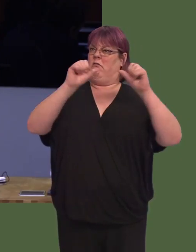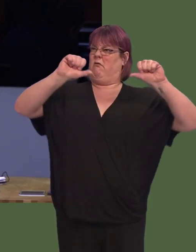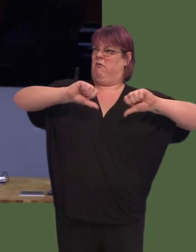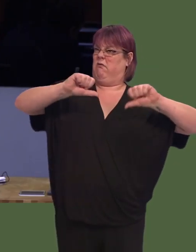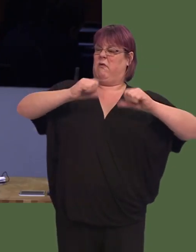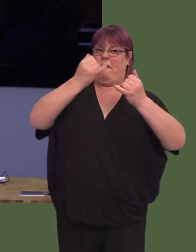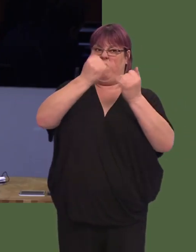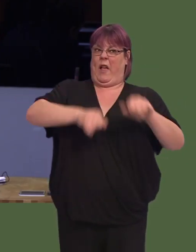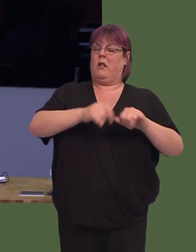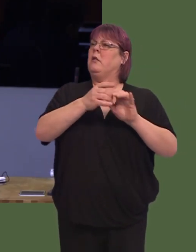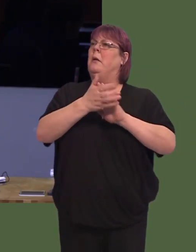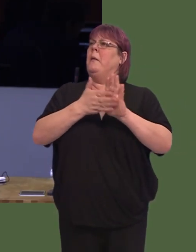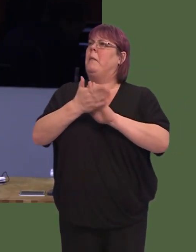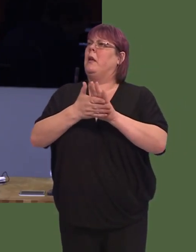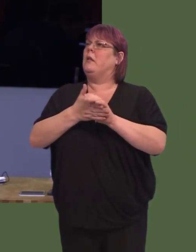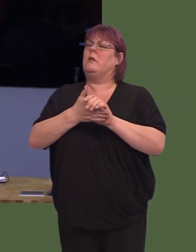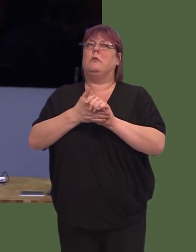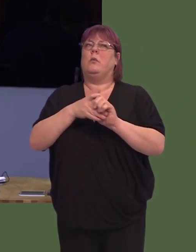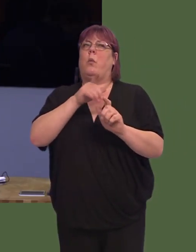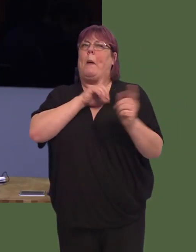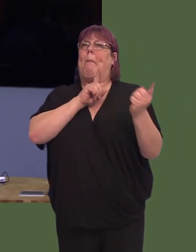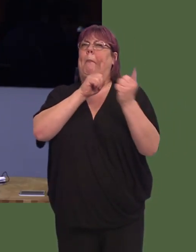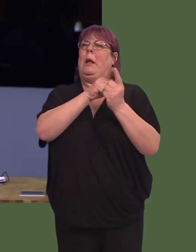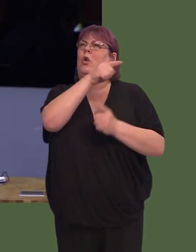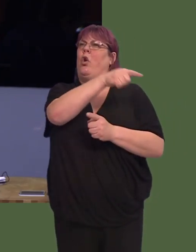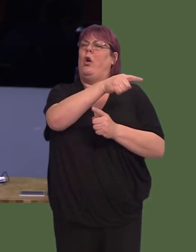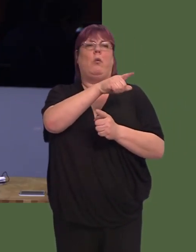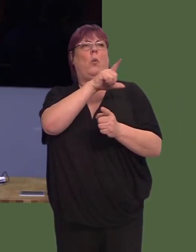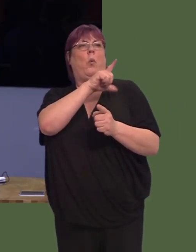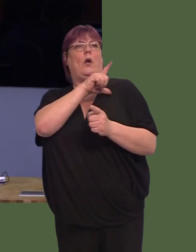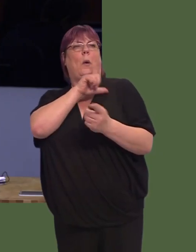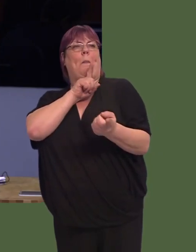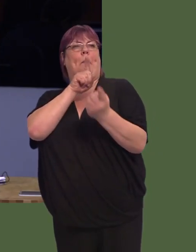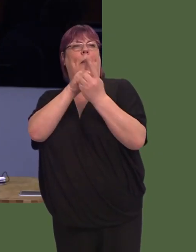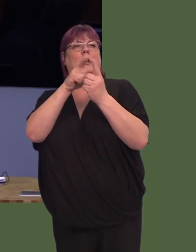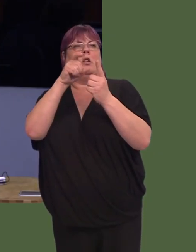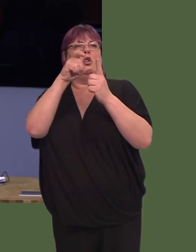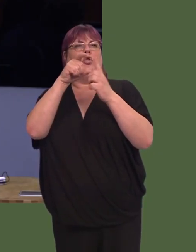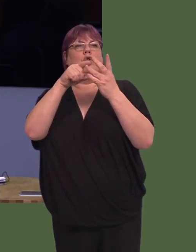meet with people in the Trump administration rather than the candidate for the party that